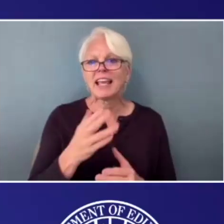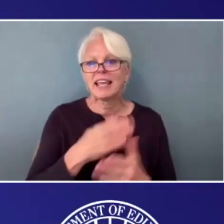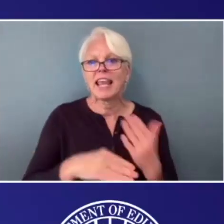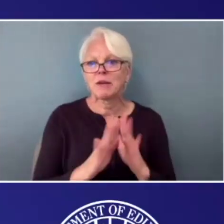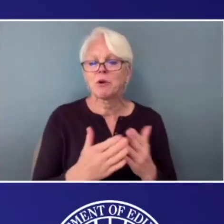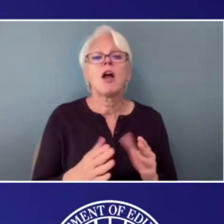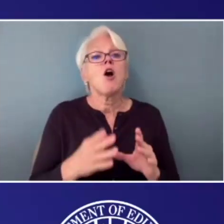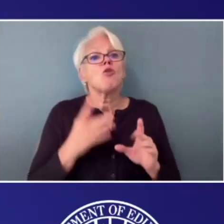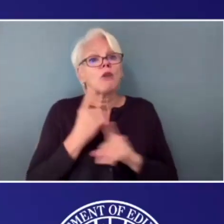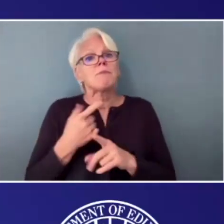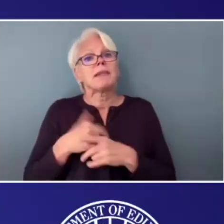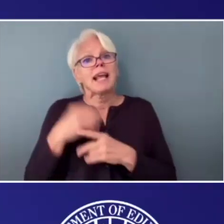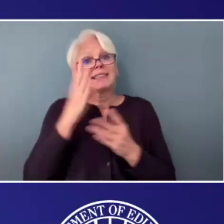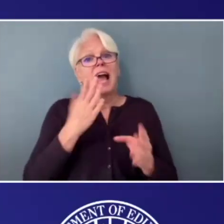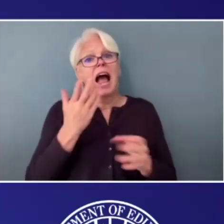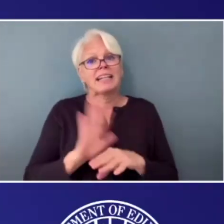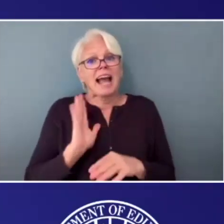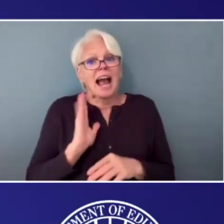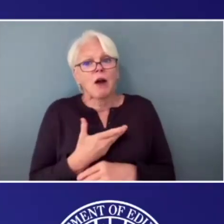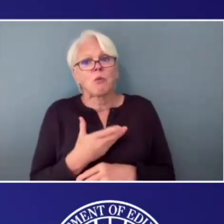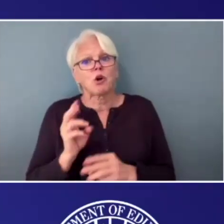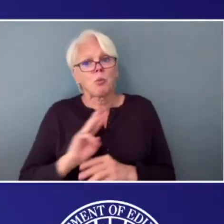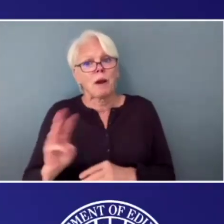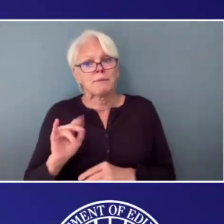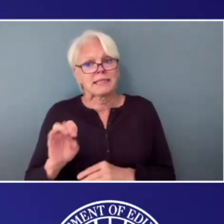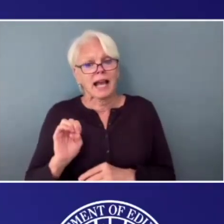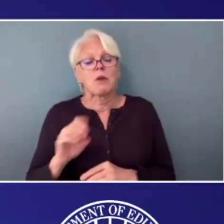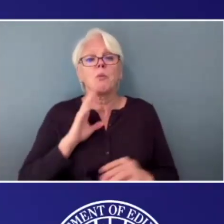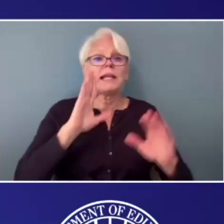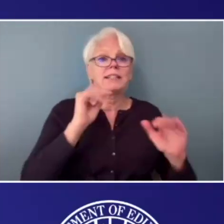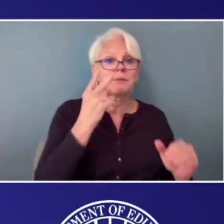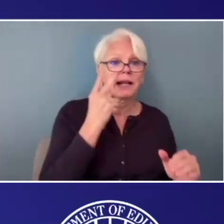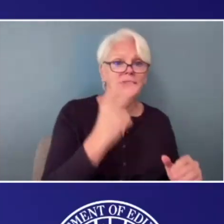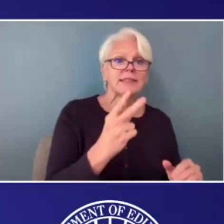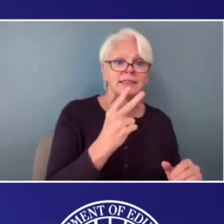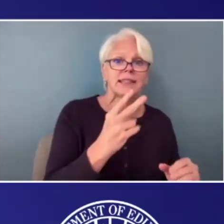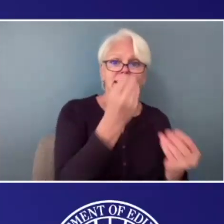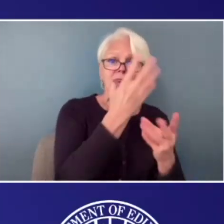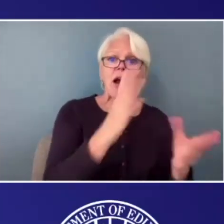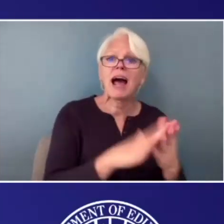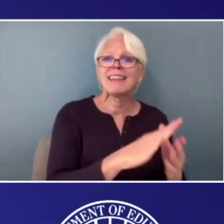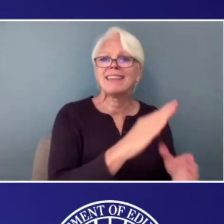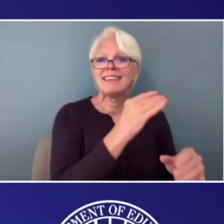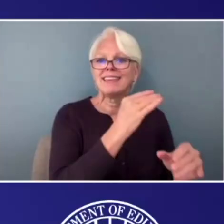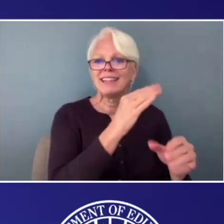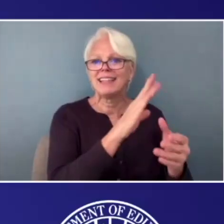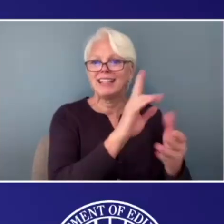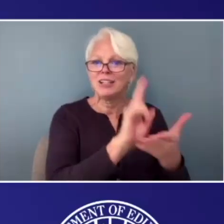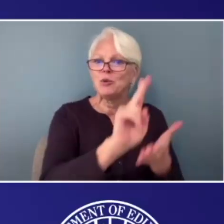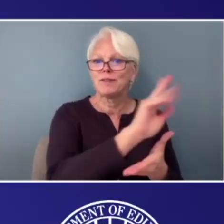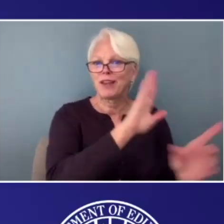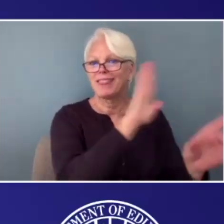We would expect to see the information on the institution's website, not ours. I think that's where we're going to get